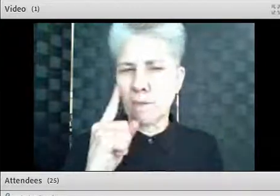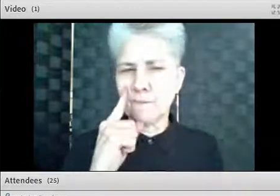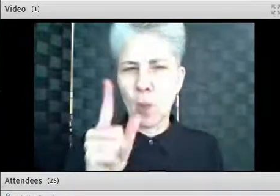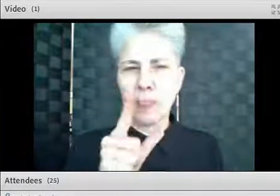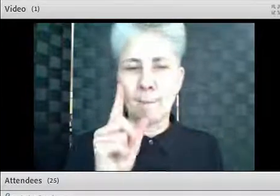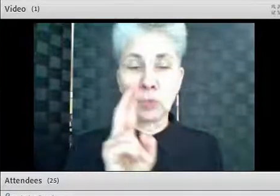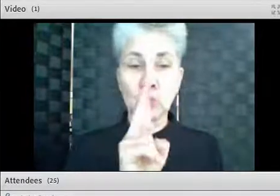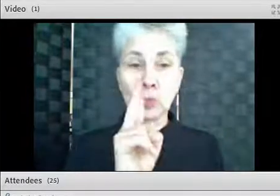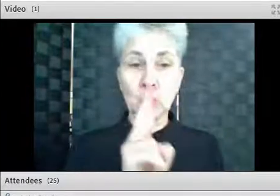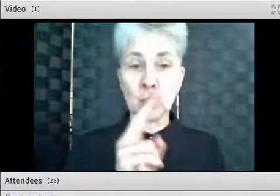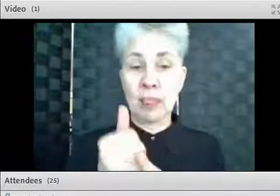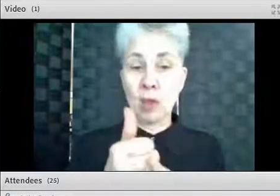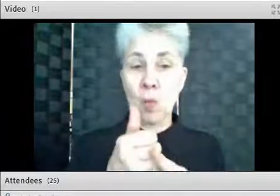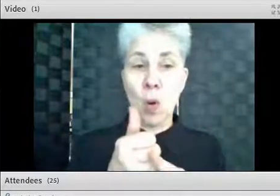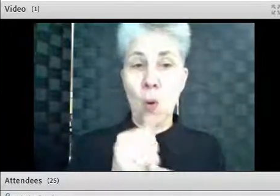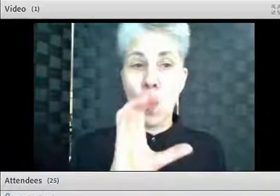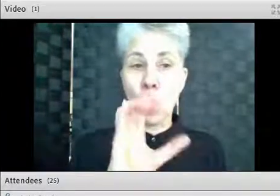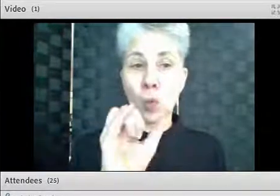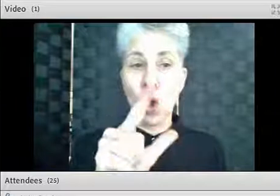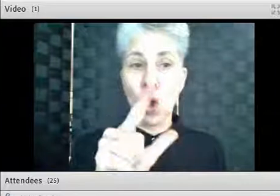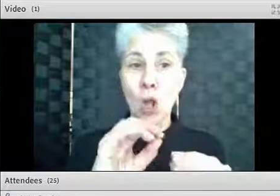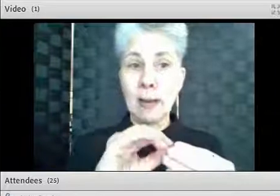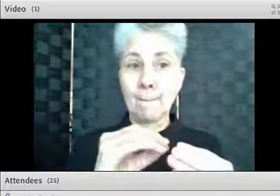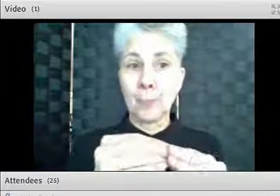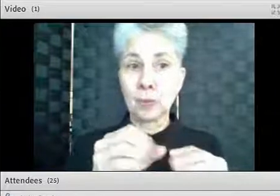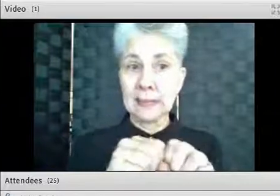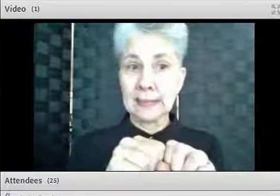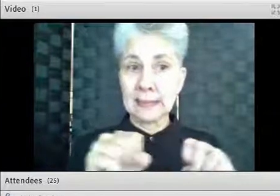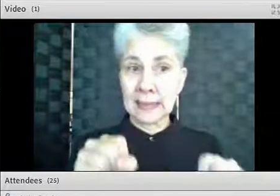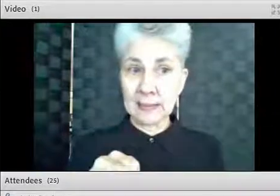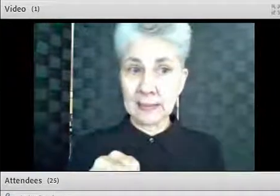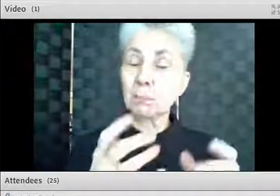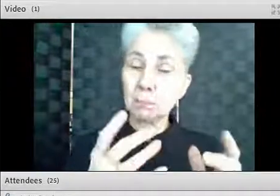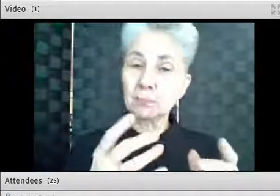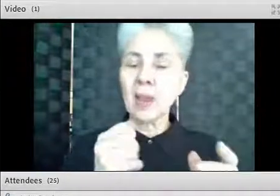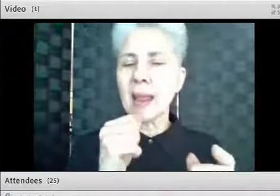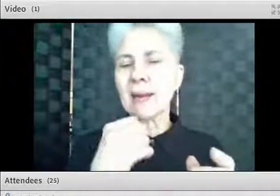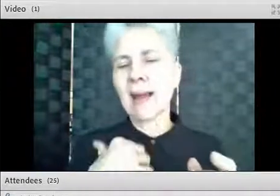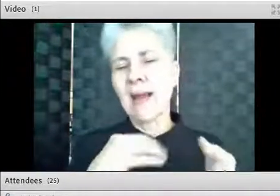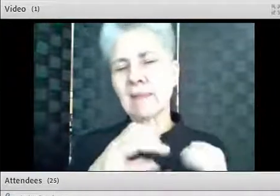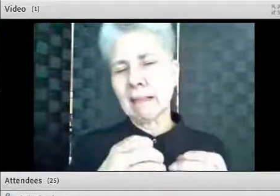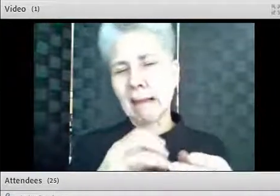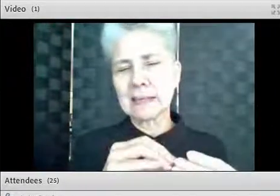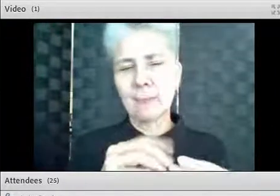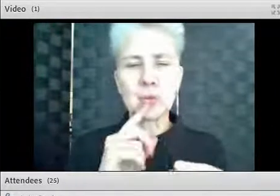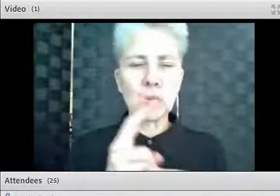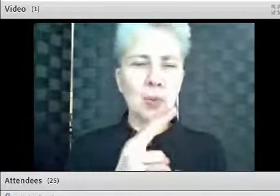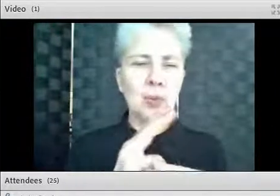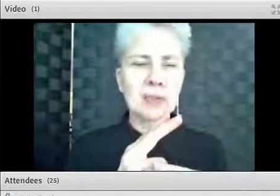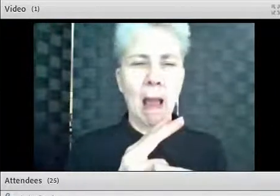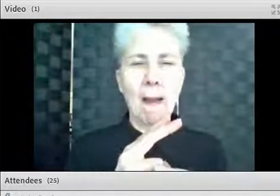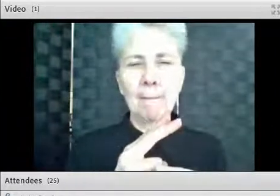their own call numbering system without class numbers. They're just kind of using them very loosely, and that's fine,